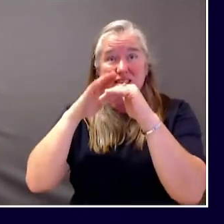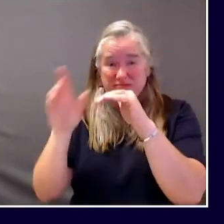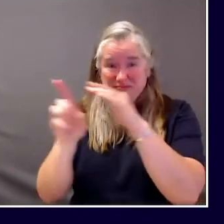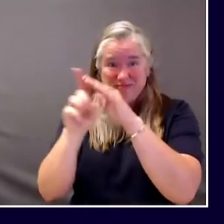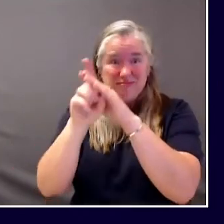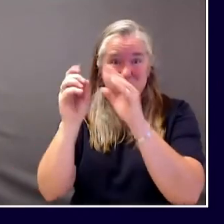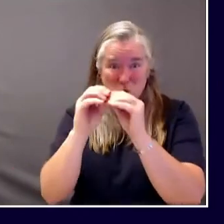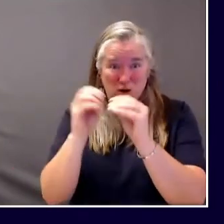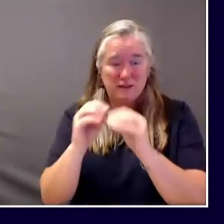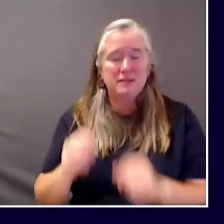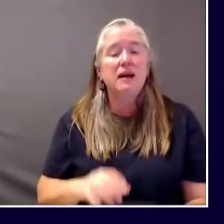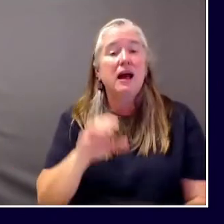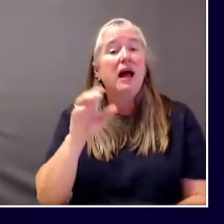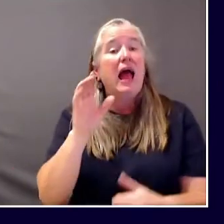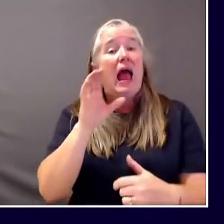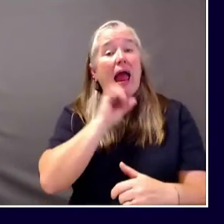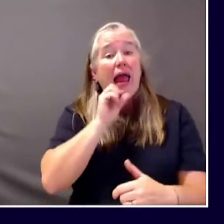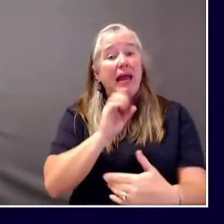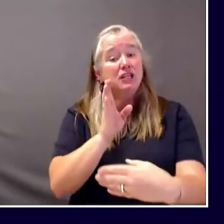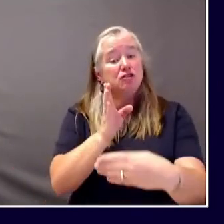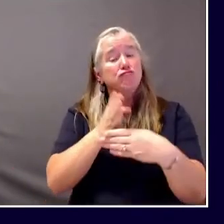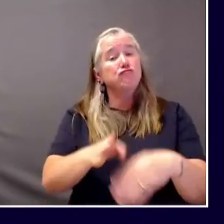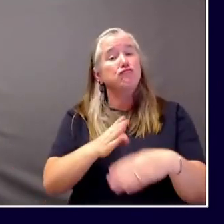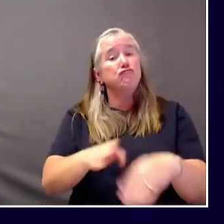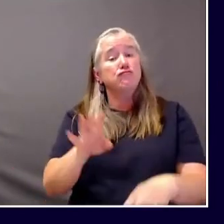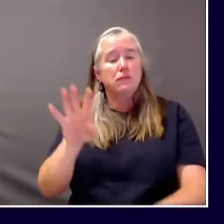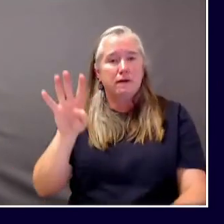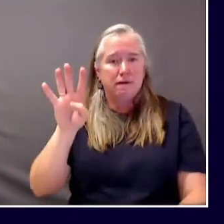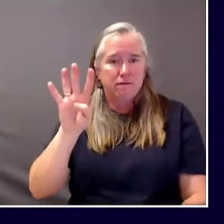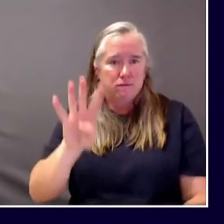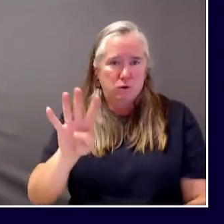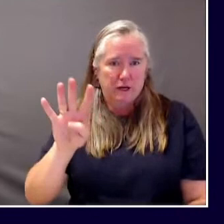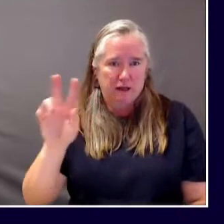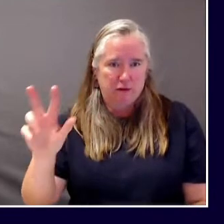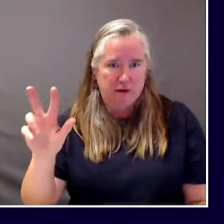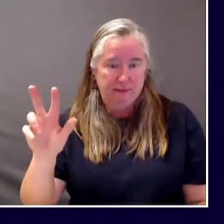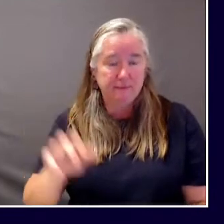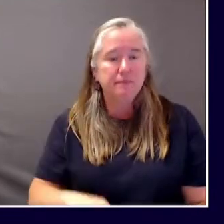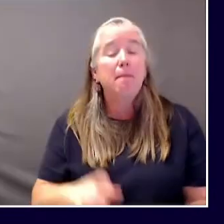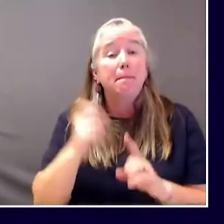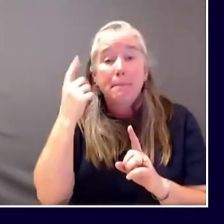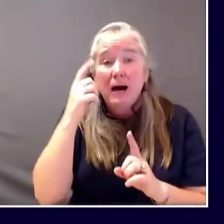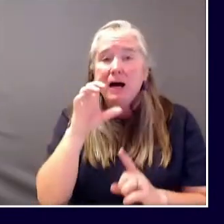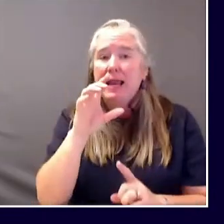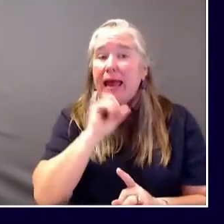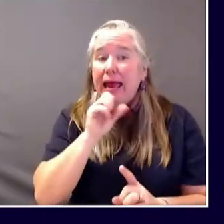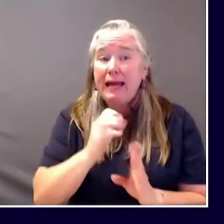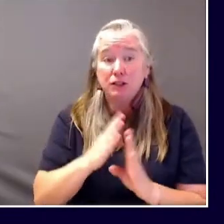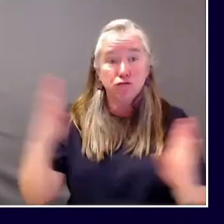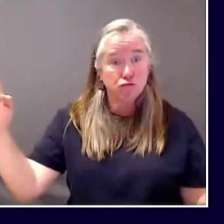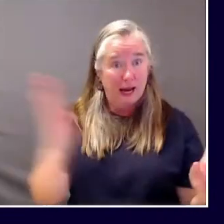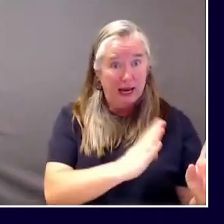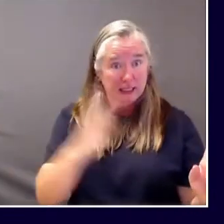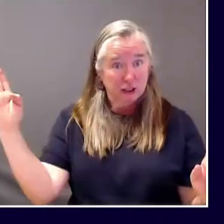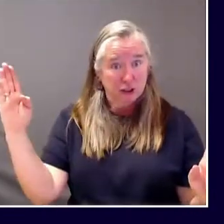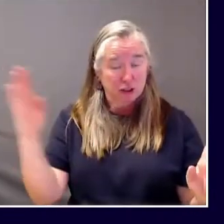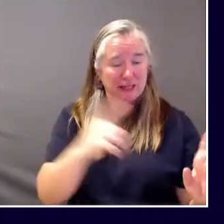covert nineteen in fourteen of Maine sixteen counties indeed we've had cases in counties where there were previously very few cases for example just in the past twenty four hours we had a new cases in Knox County nine new cases in Washington County seven in Somerset County in three new cases in a